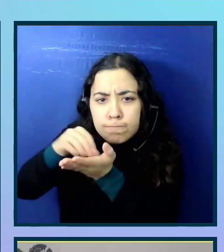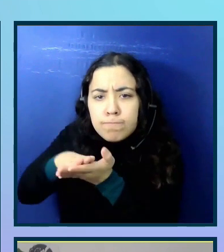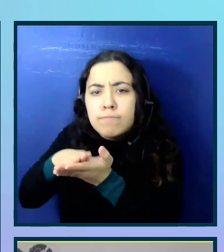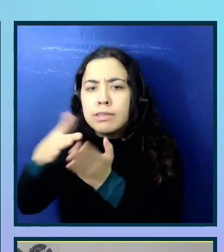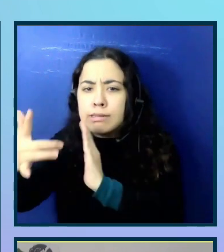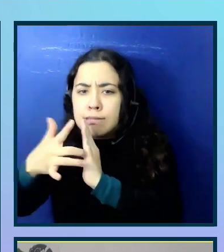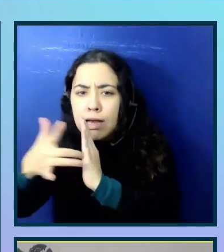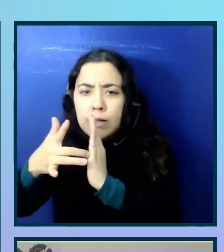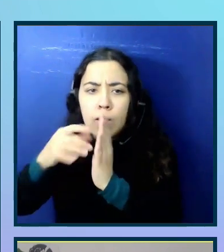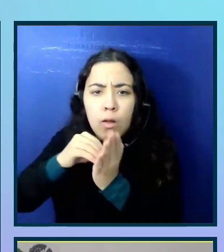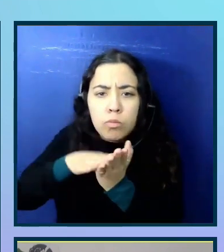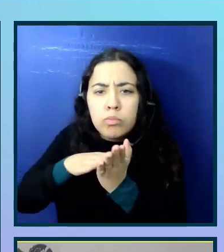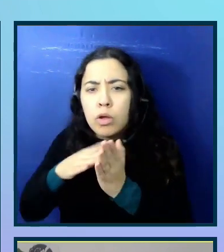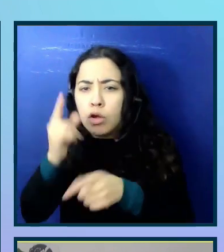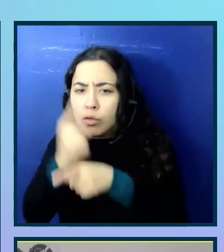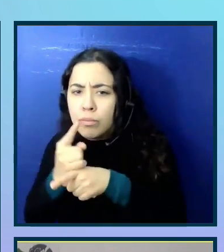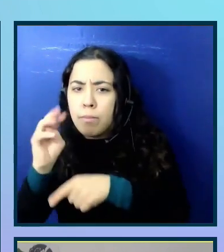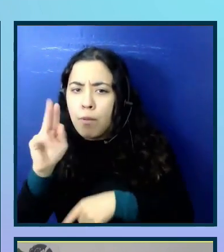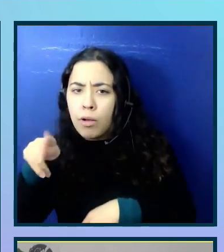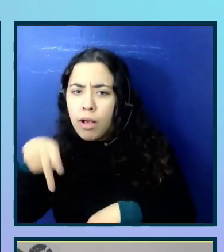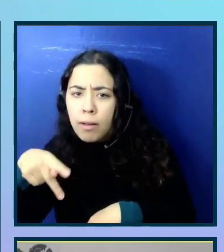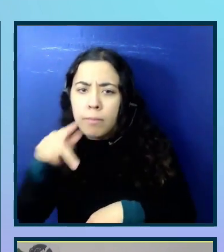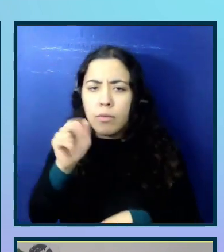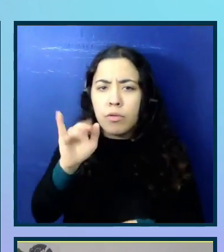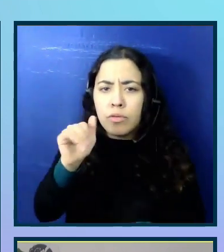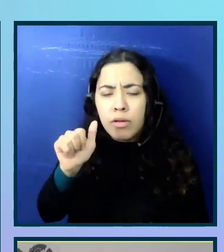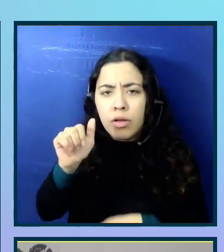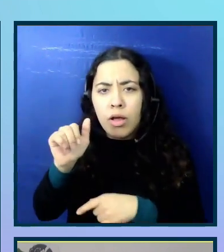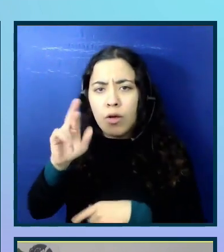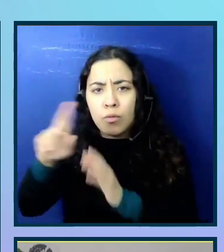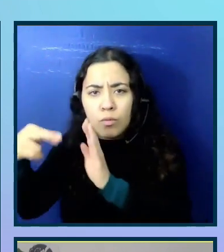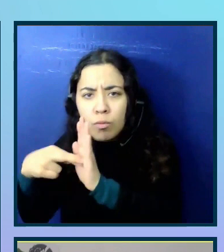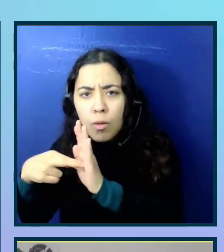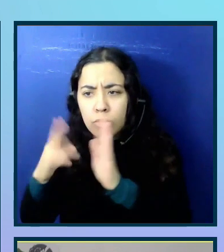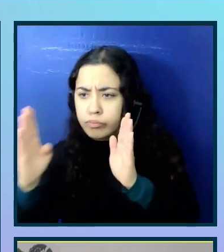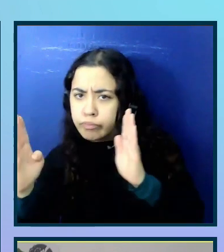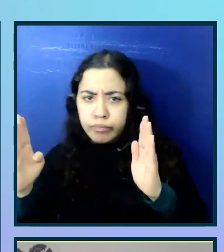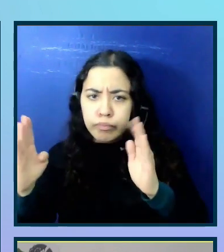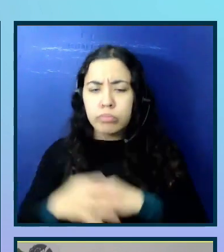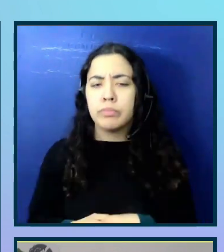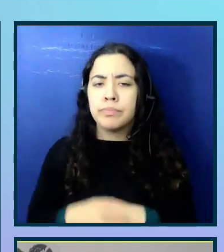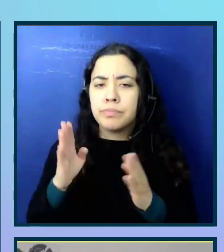landmarks, things like that. Testers, quality assurance teams;